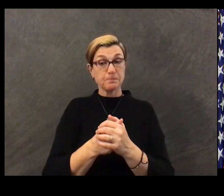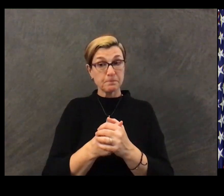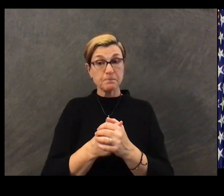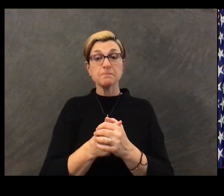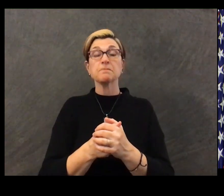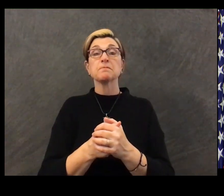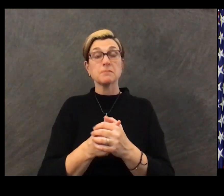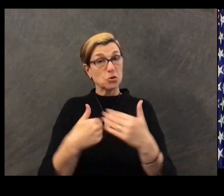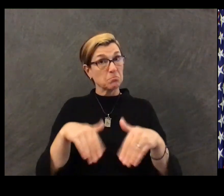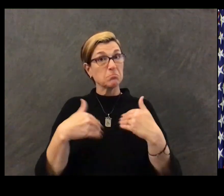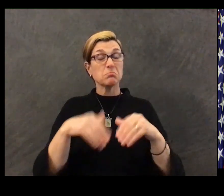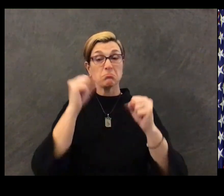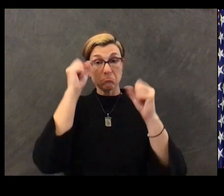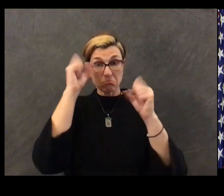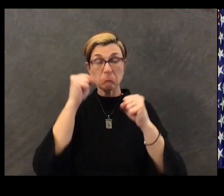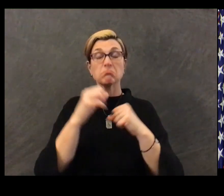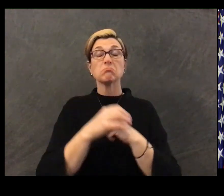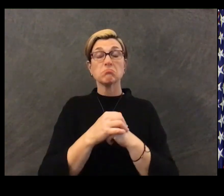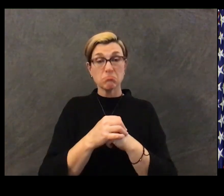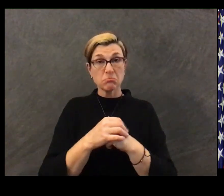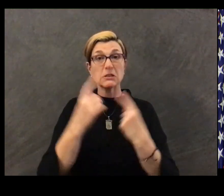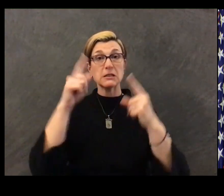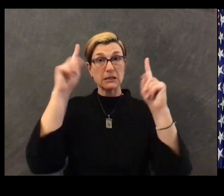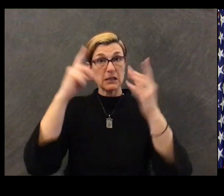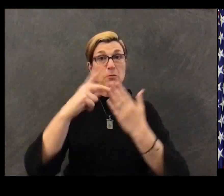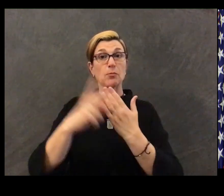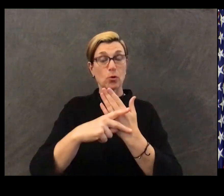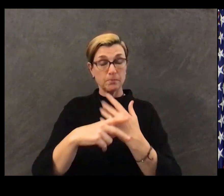incredible incredible success I want to thank the banks with the big banks the